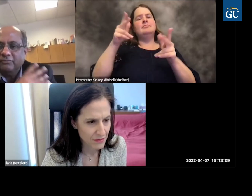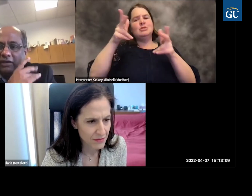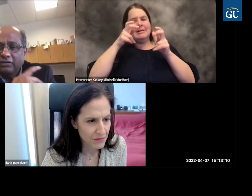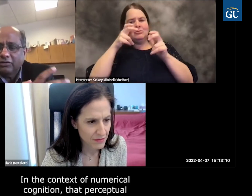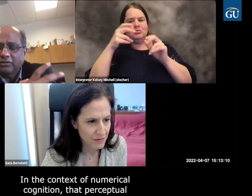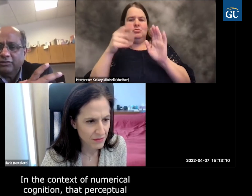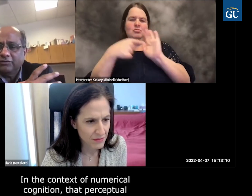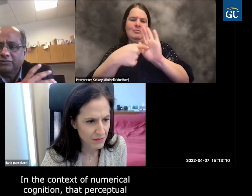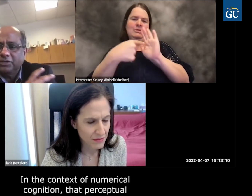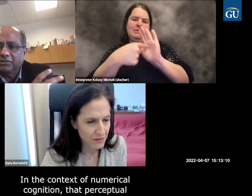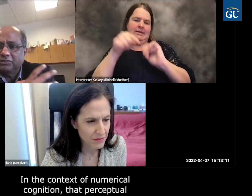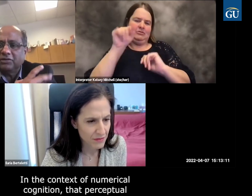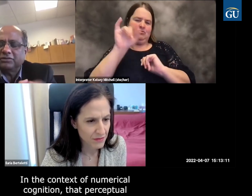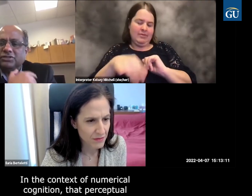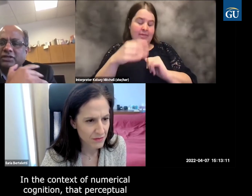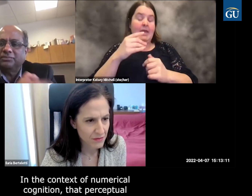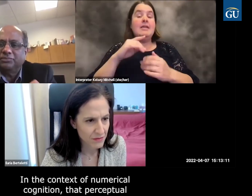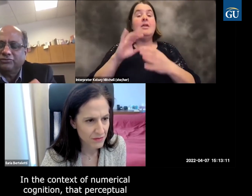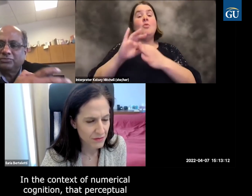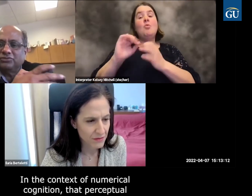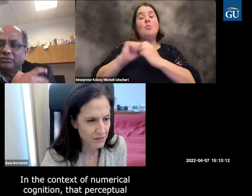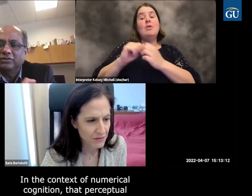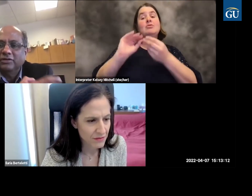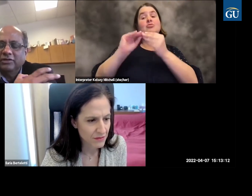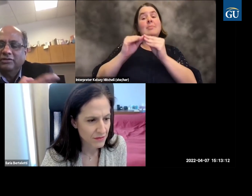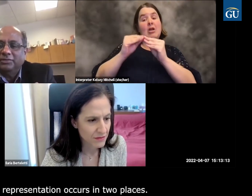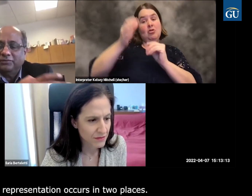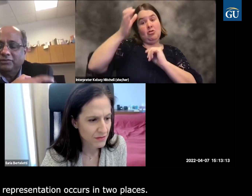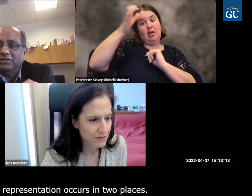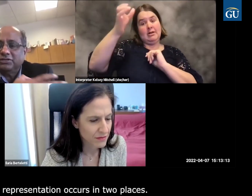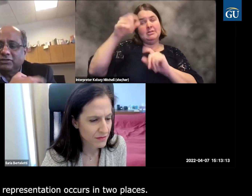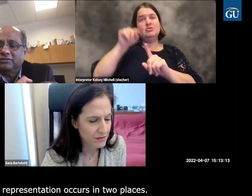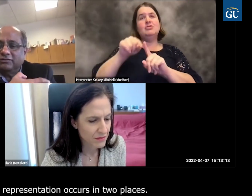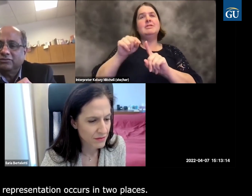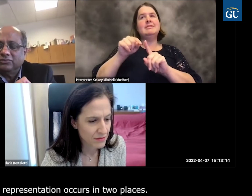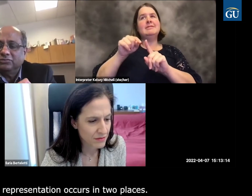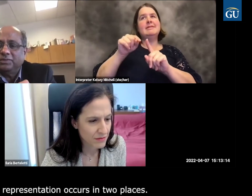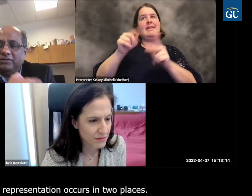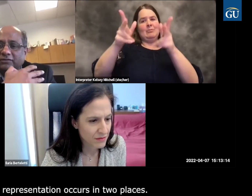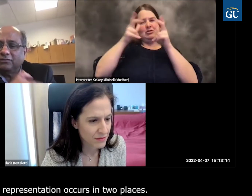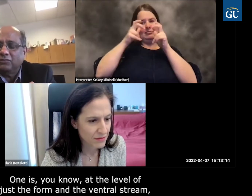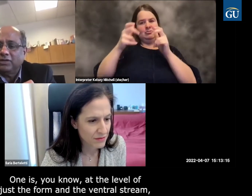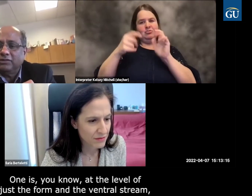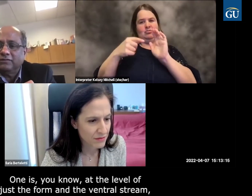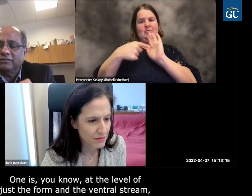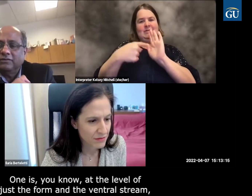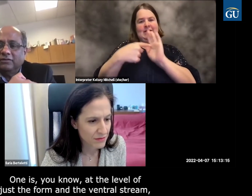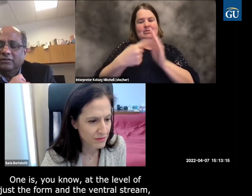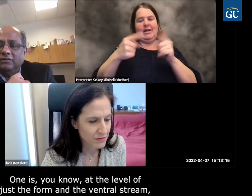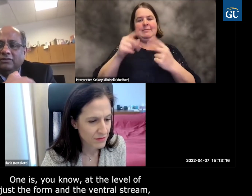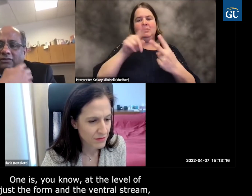in the context of numerical cognition that perceptual representation occurs in